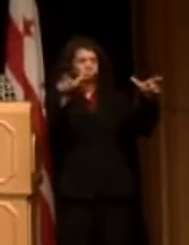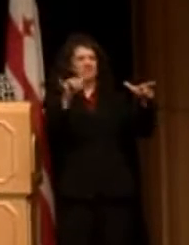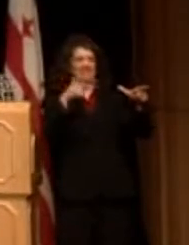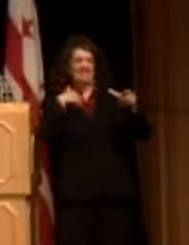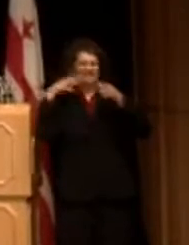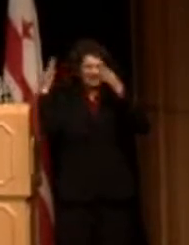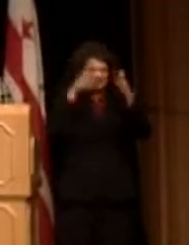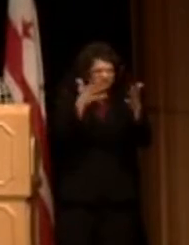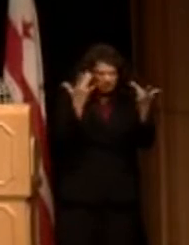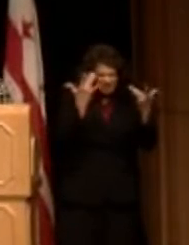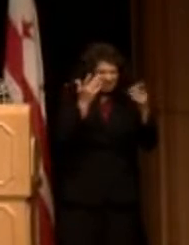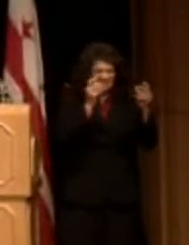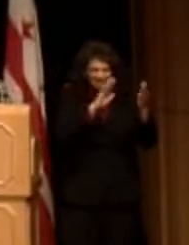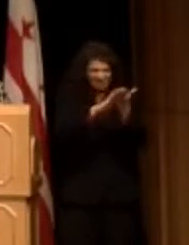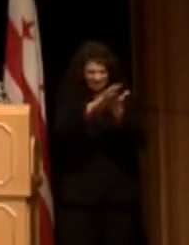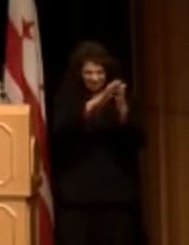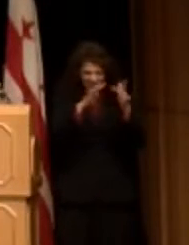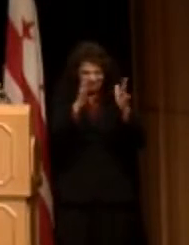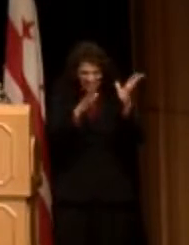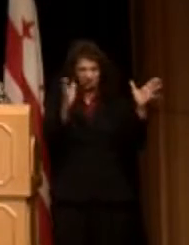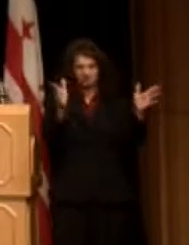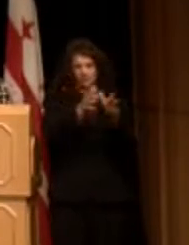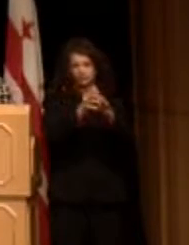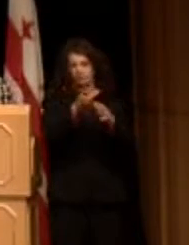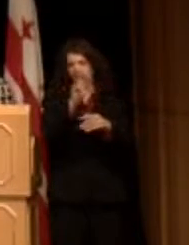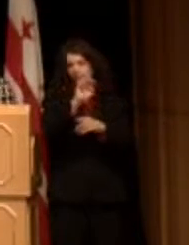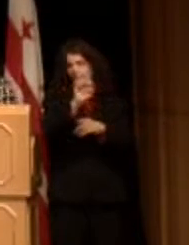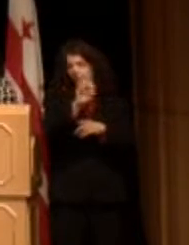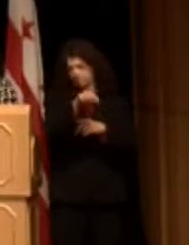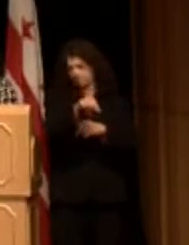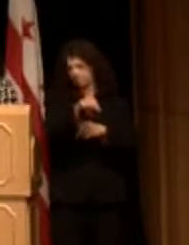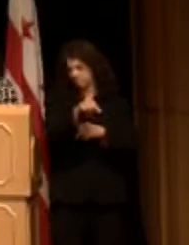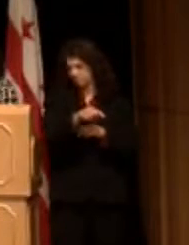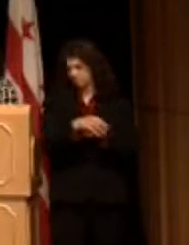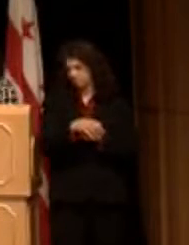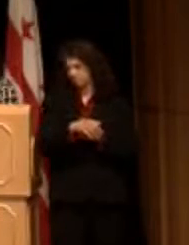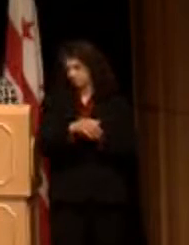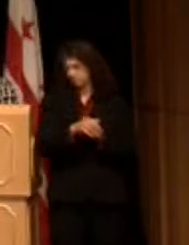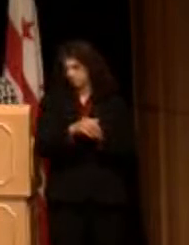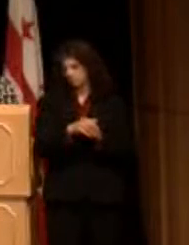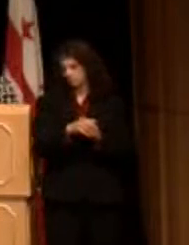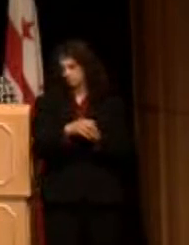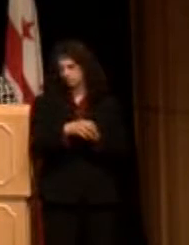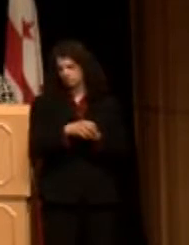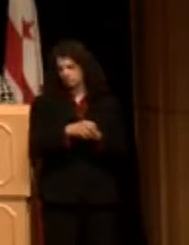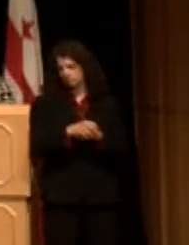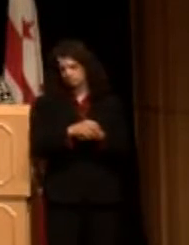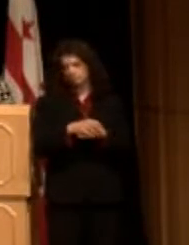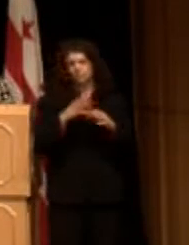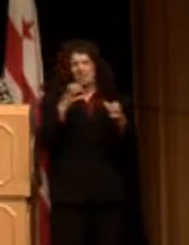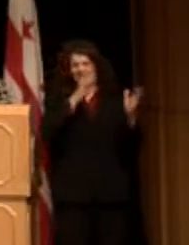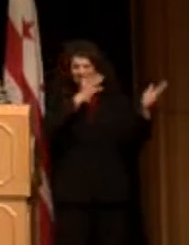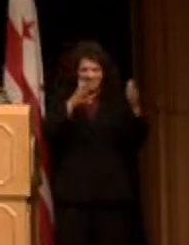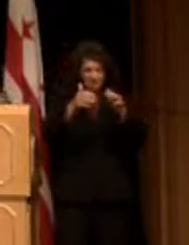SMALLER AWARDS. THE NEIGHBORHOOD PROSPERITY FUND PILOT WILL RELEASE IN APRIL OF 2017.